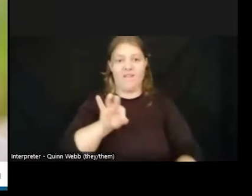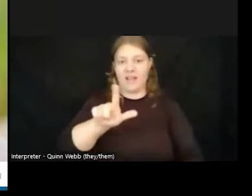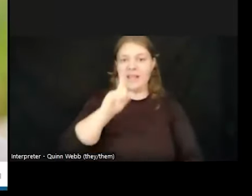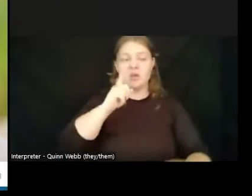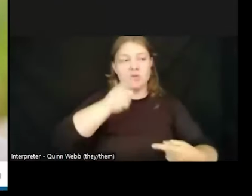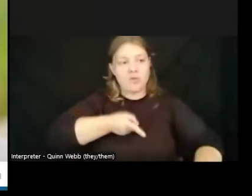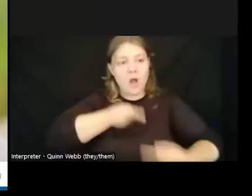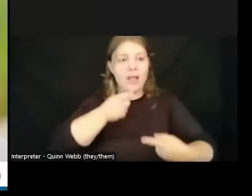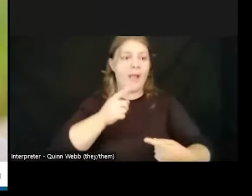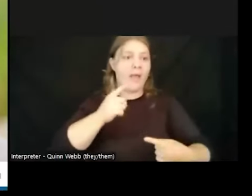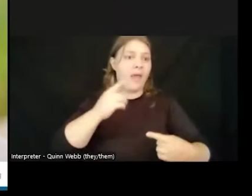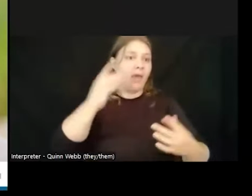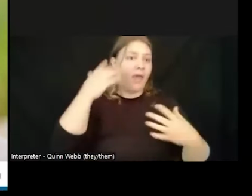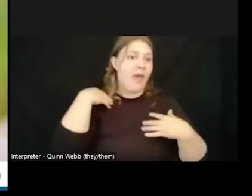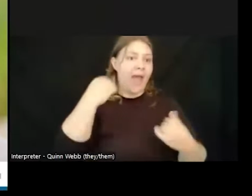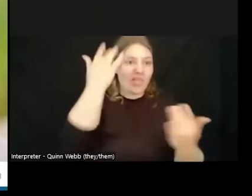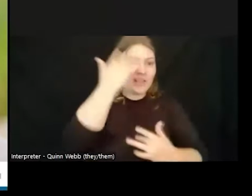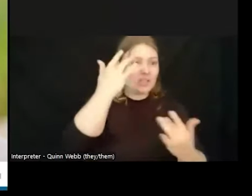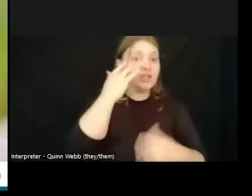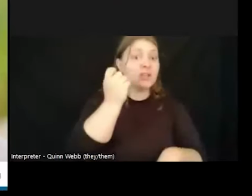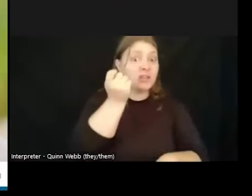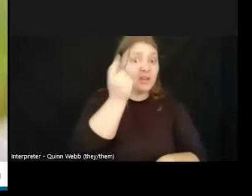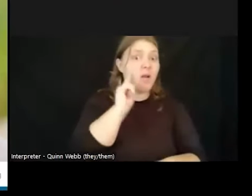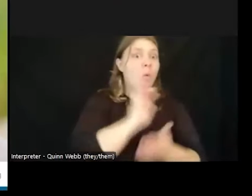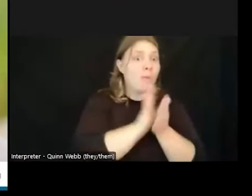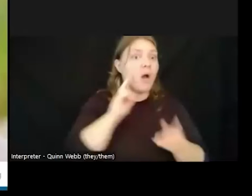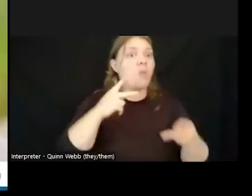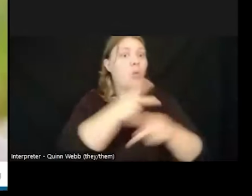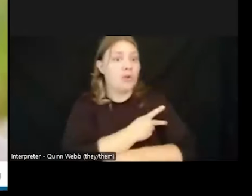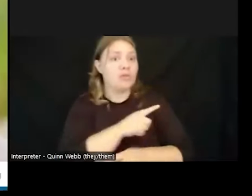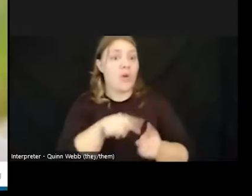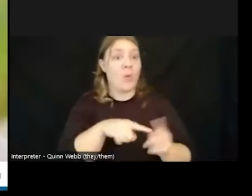are made worse when they cannot understand what providers and Specialists are saying to them